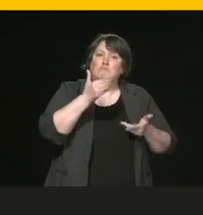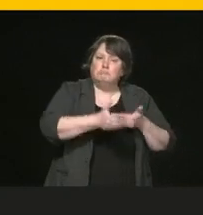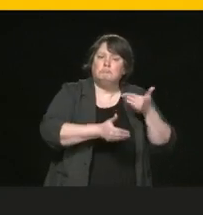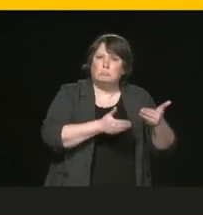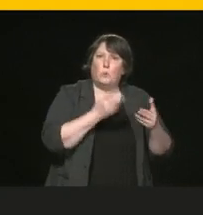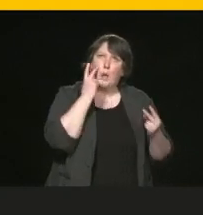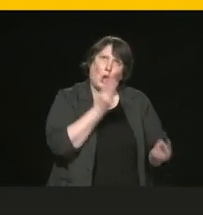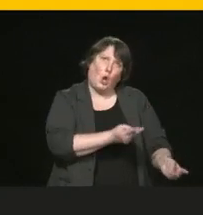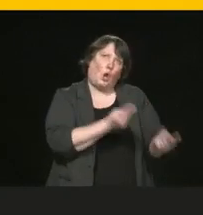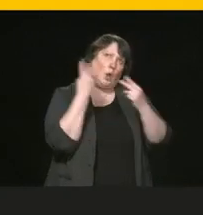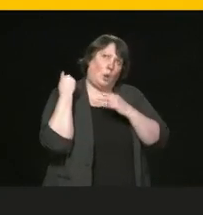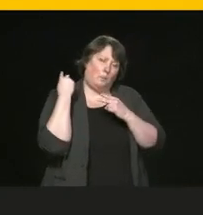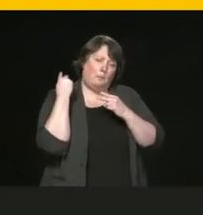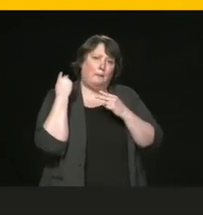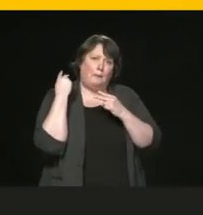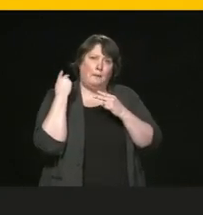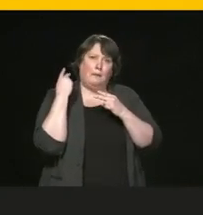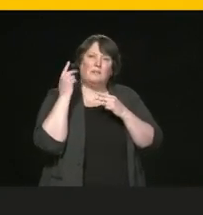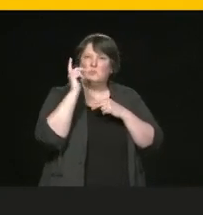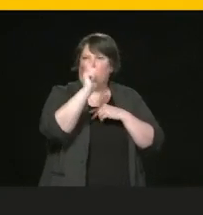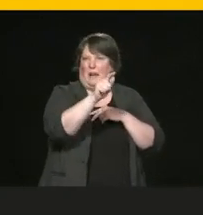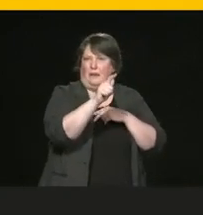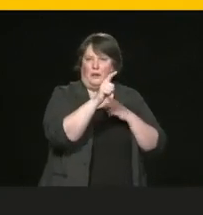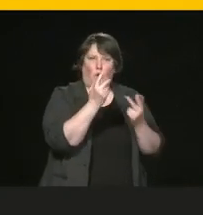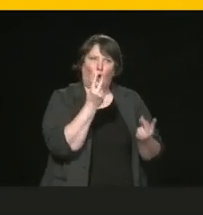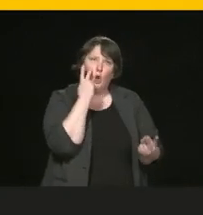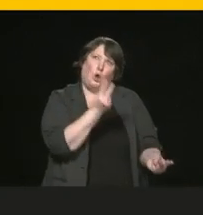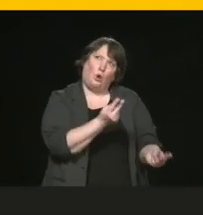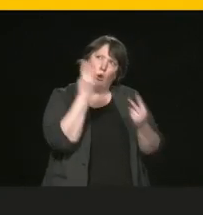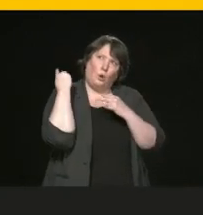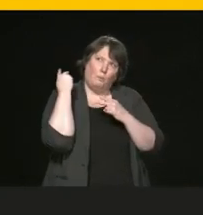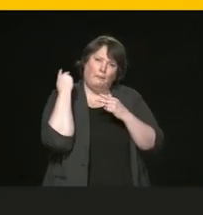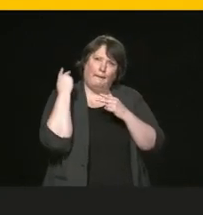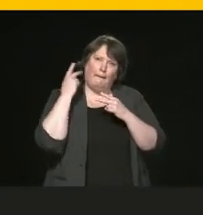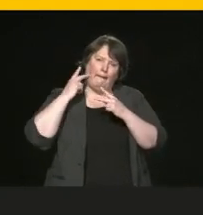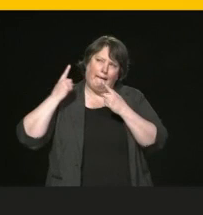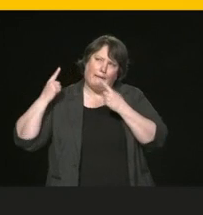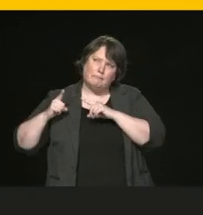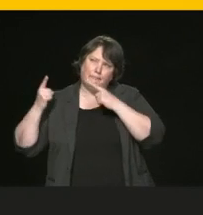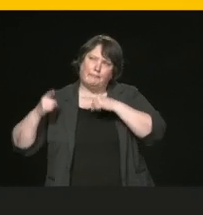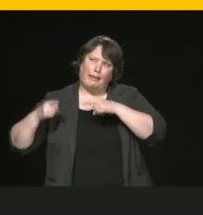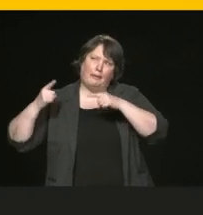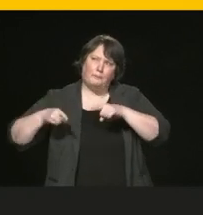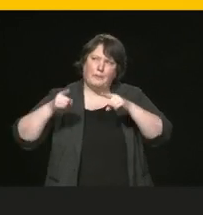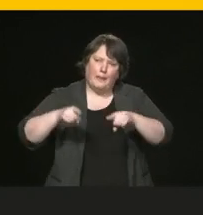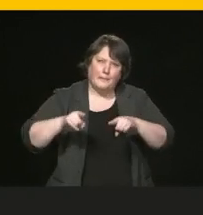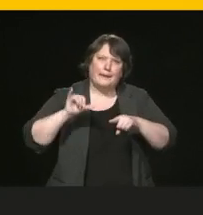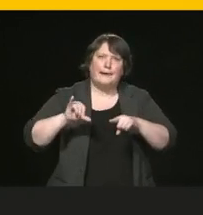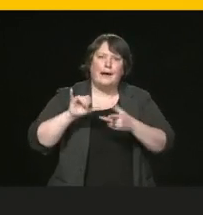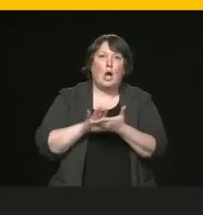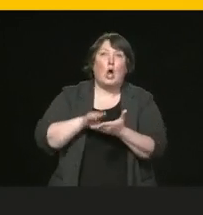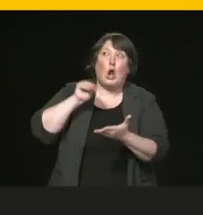THERE WILL BE PLENTY OF TIME AS WE MOVE FORWARD TO REFLECT ON CHALLENGES THAT WERE FACED IN